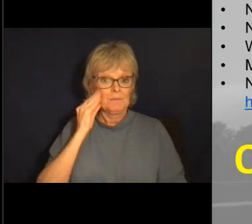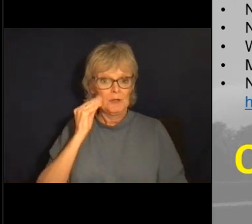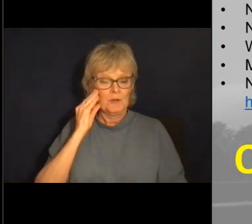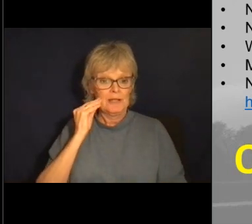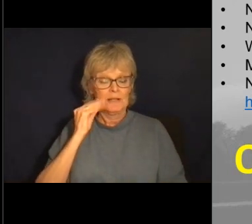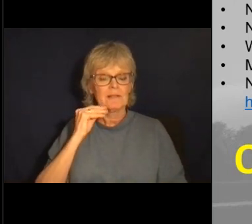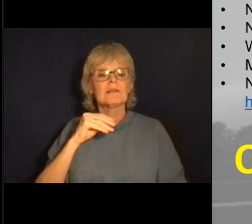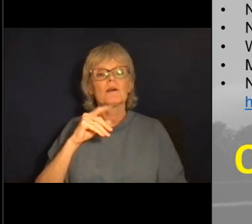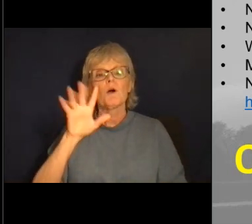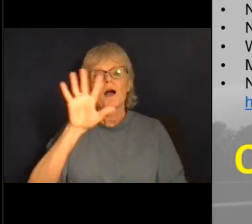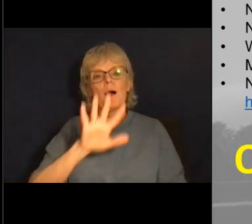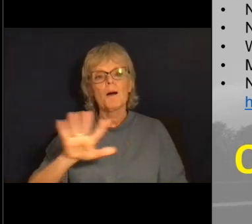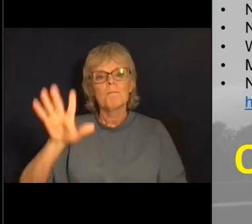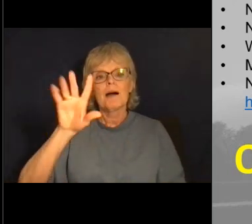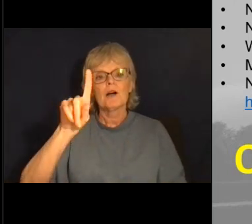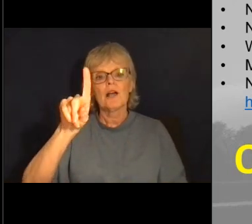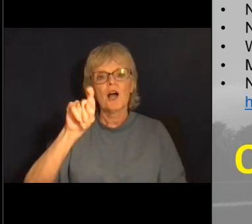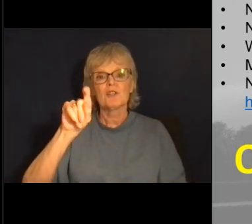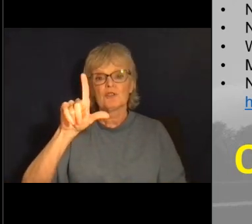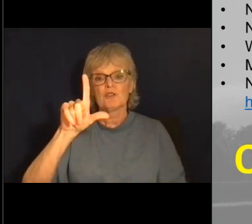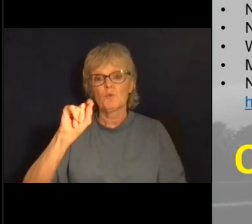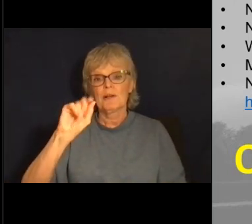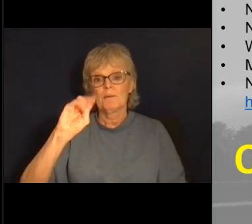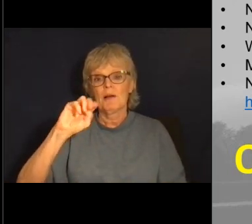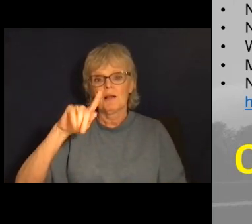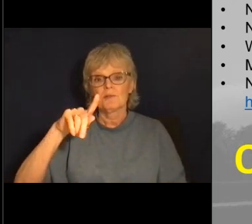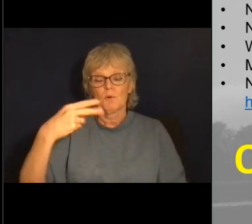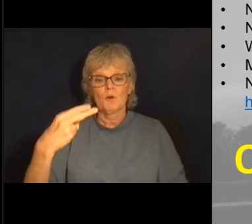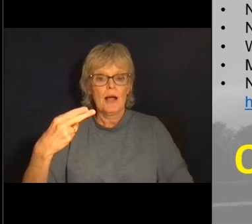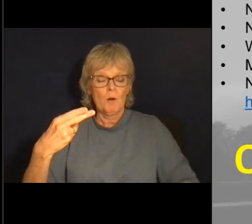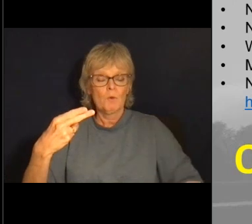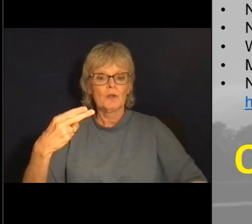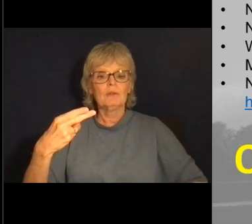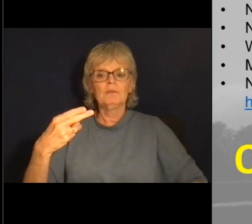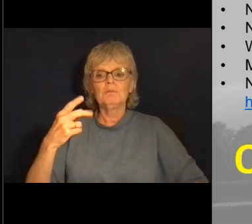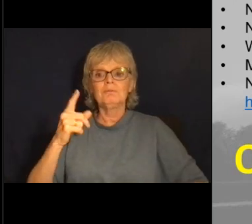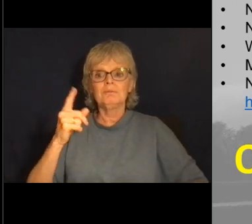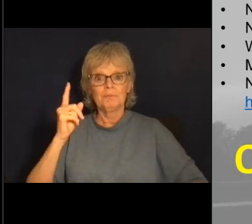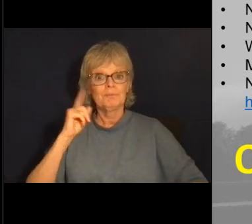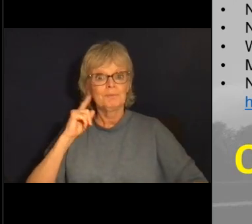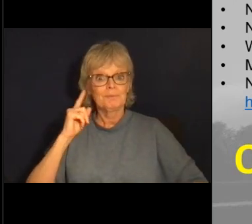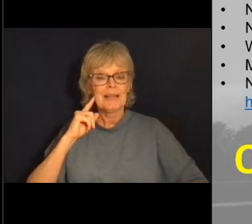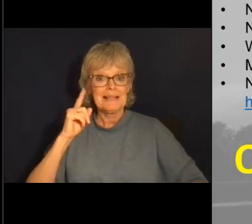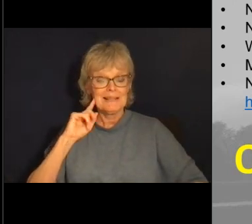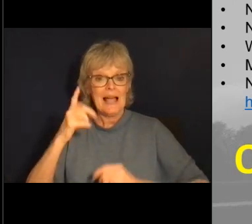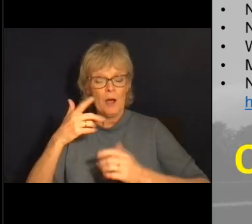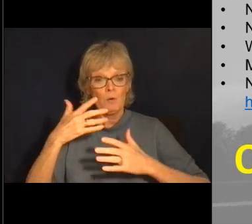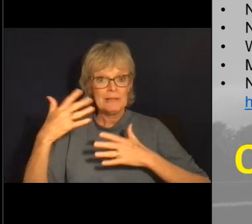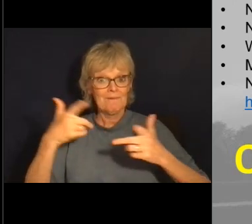was about 120 miles an hour. And that sounds really, really fast and that's cause it is.